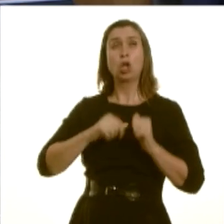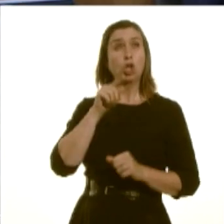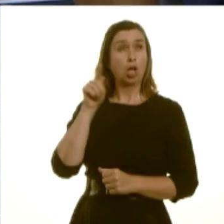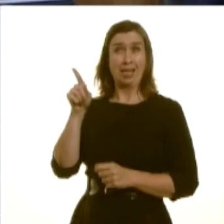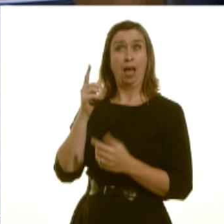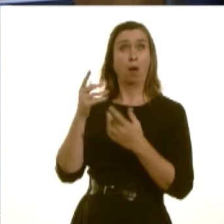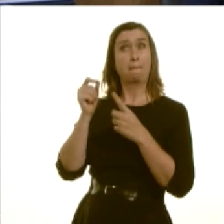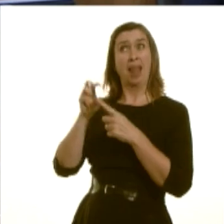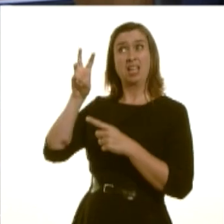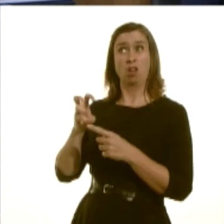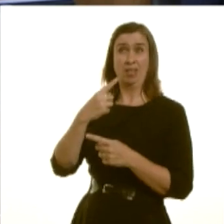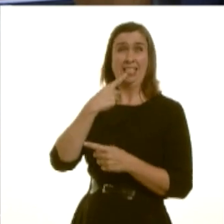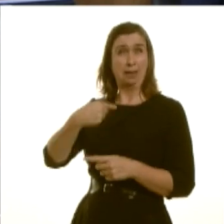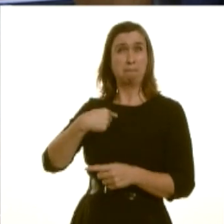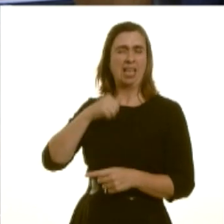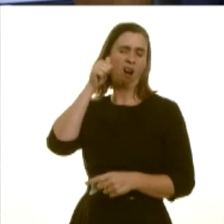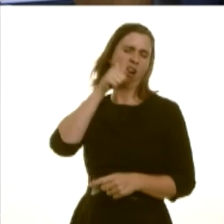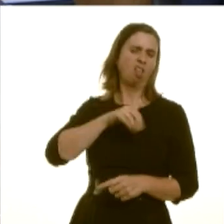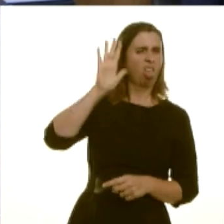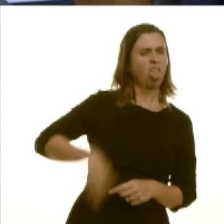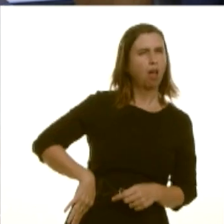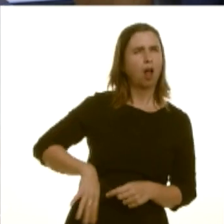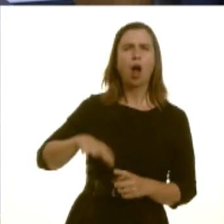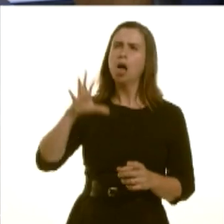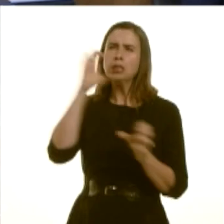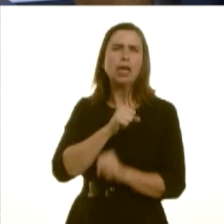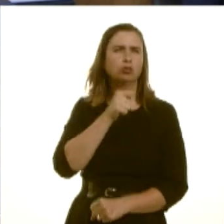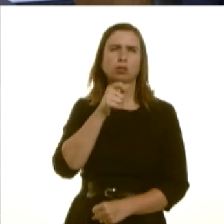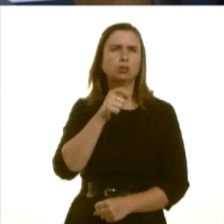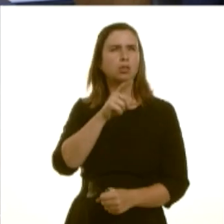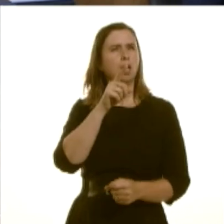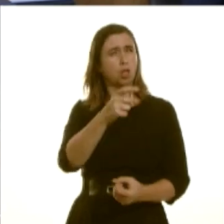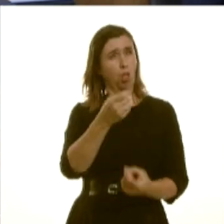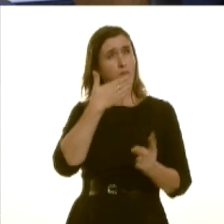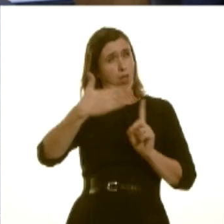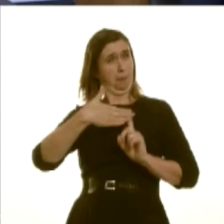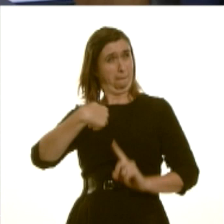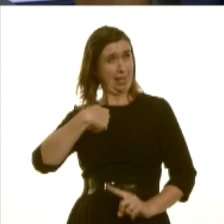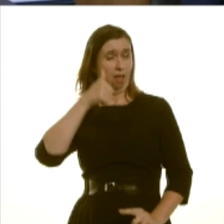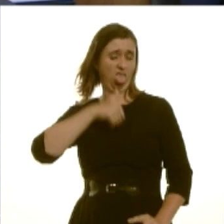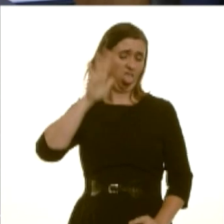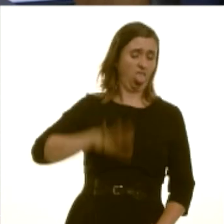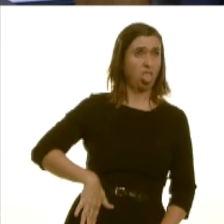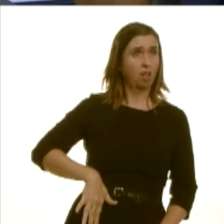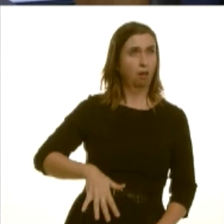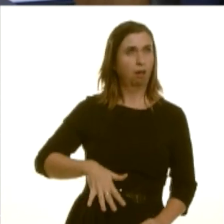by Plaid Cymru is dangerous. Why? It is because we know that the concept of independence for